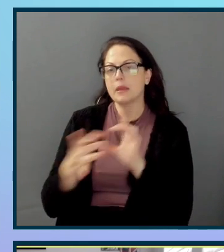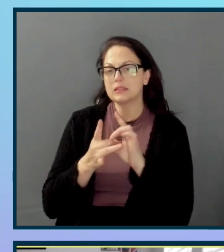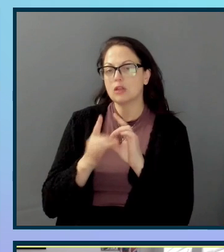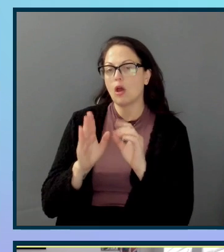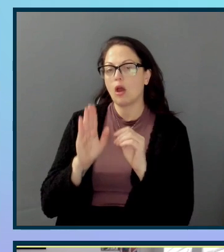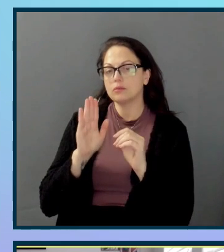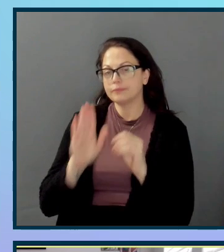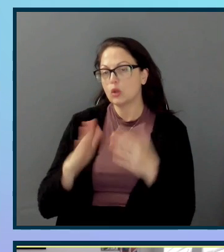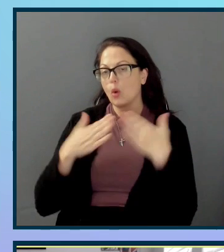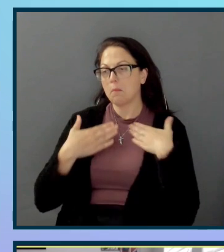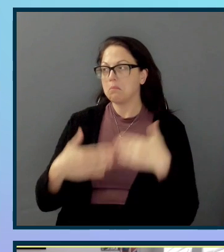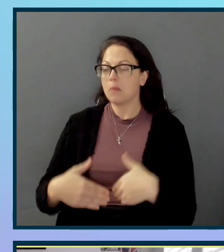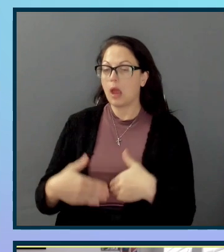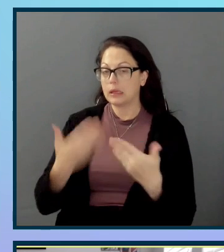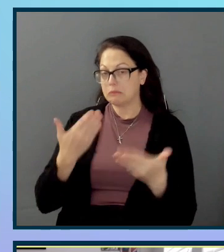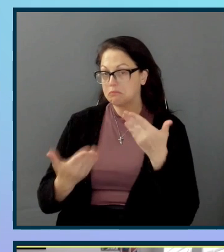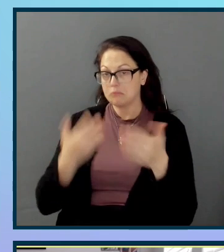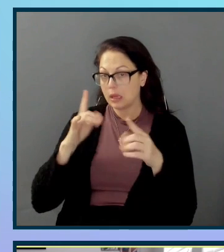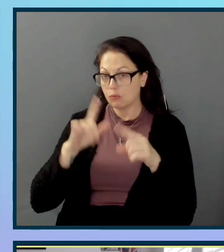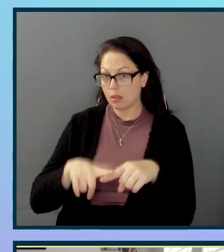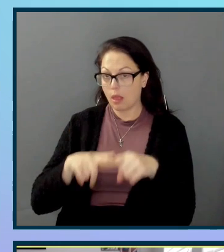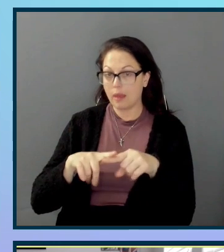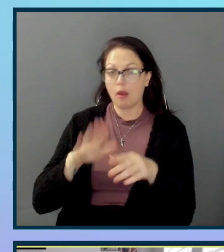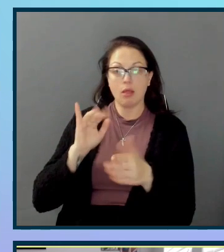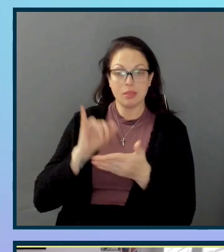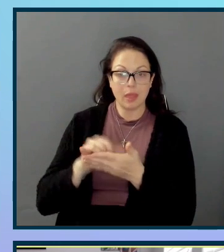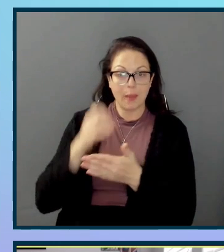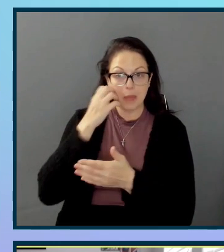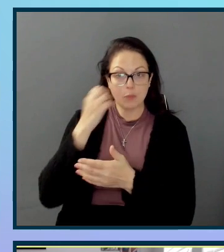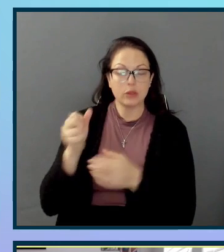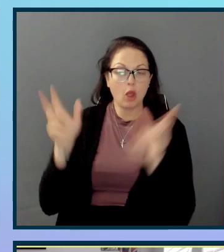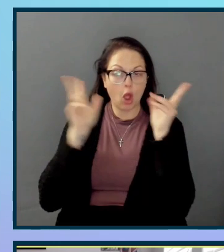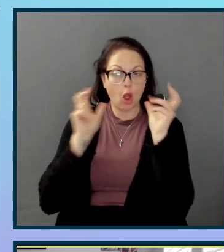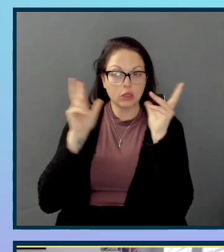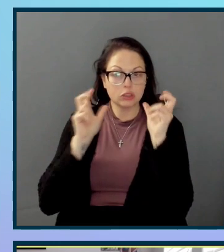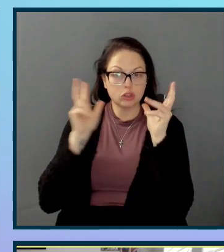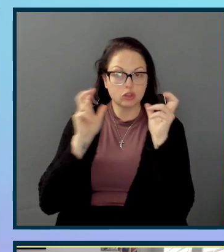your body may actually rely on that memory. There's also auditory memory. Certain auditory cues